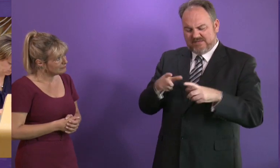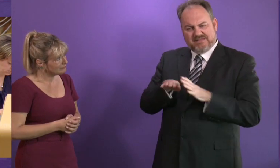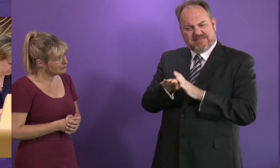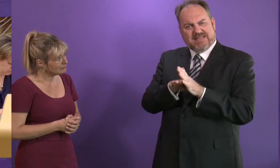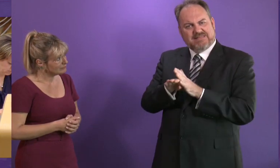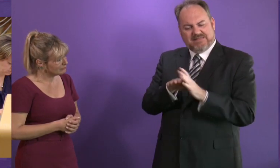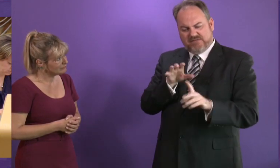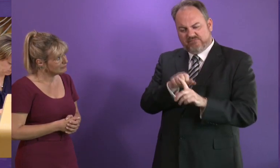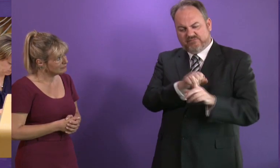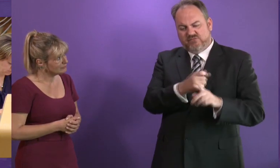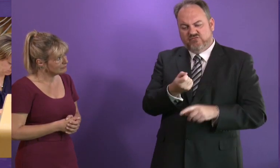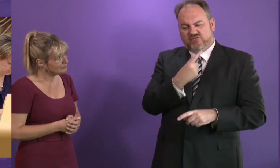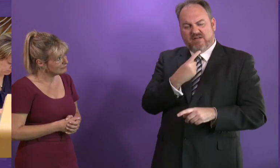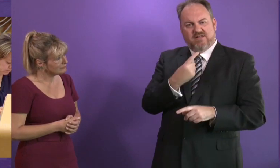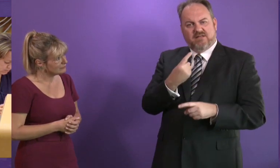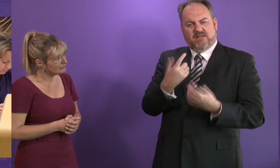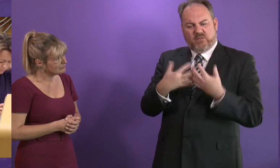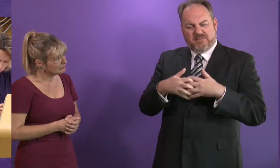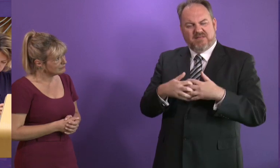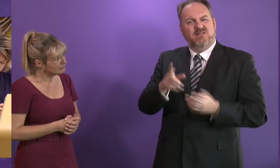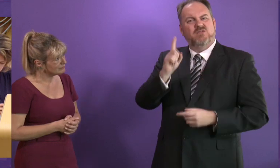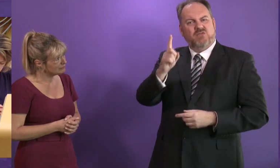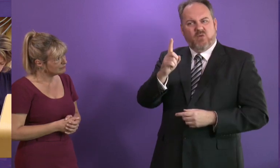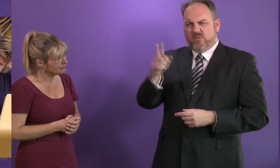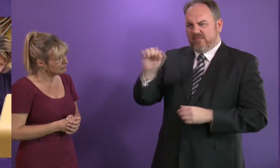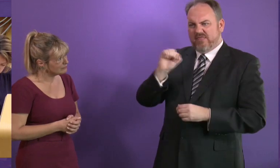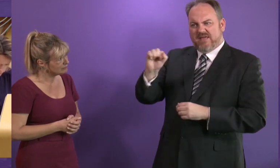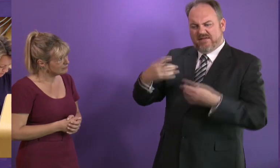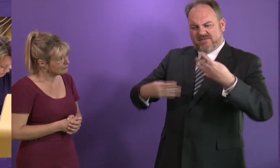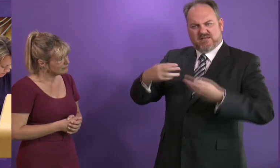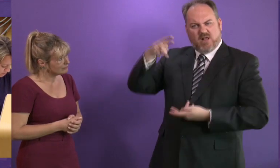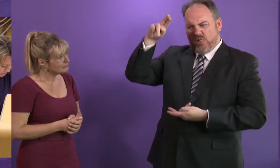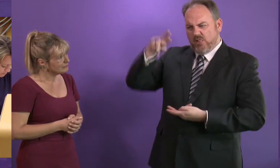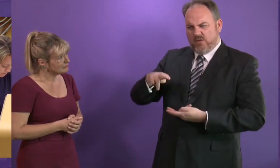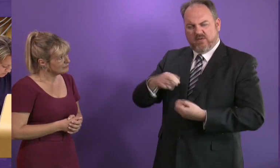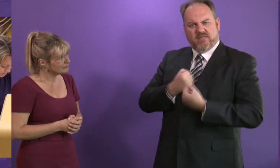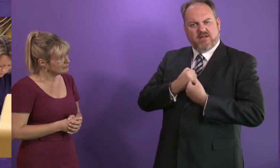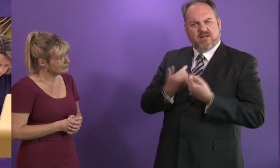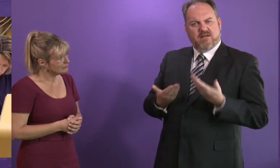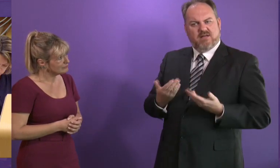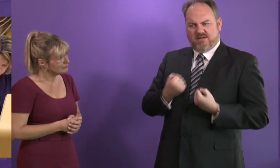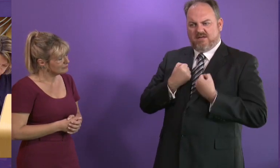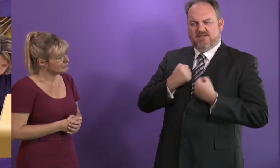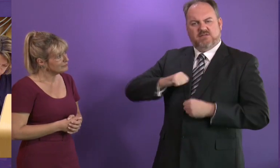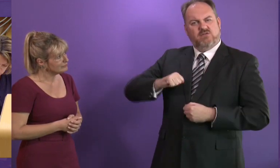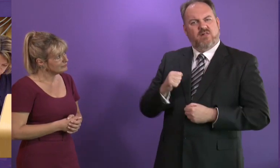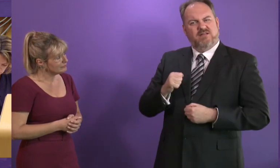in Scotland. I welcome the new drug-driving limits, but why has it taken so long to implement